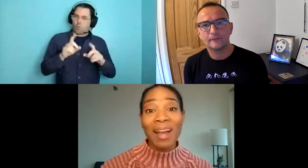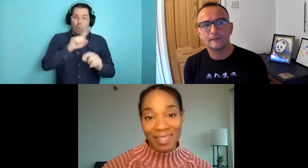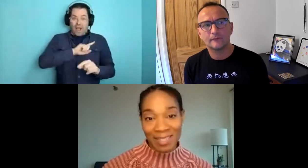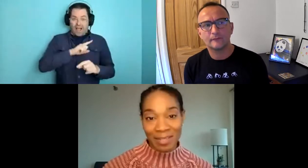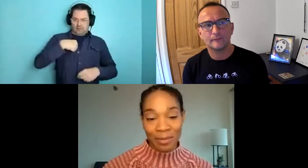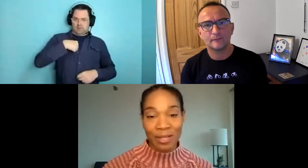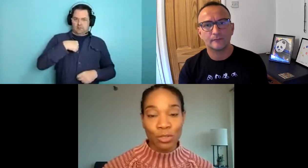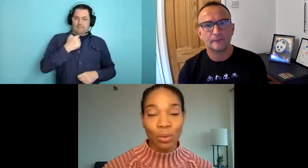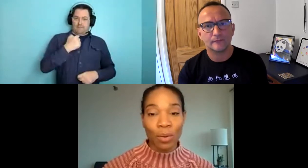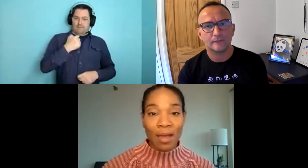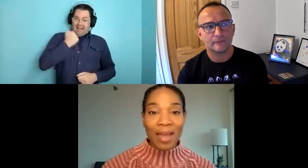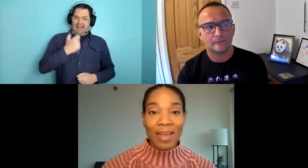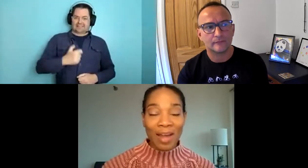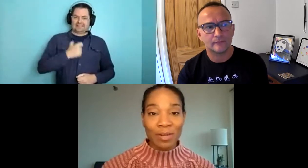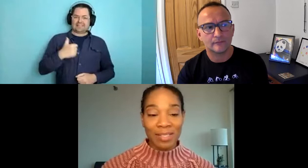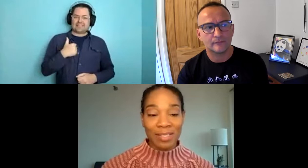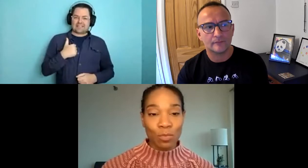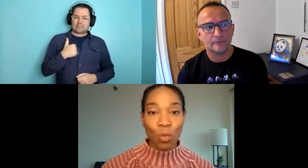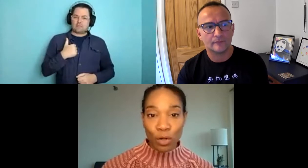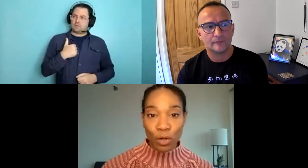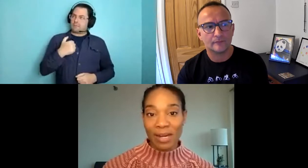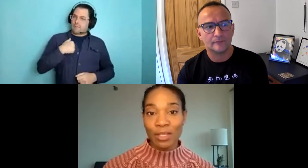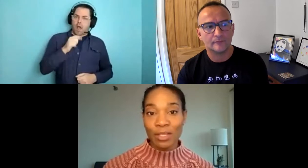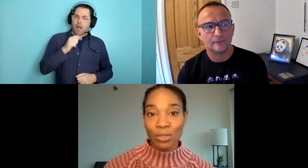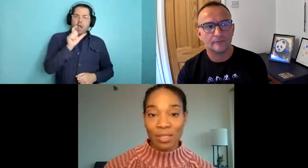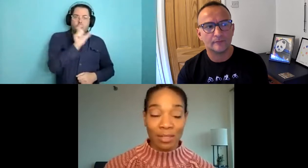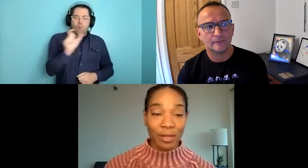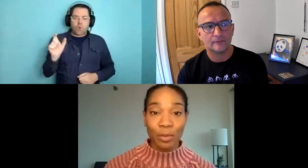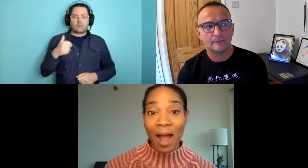demi sexual Roman Dick woman I say these firms because